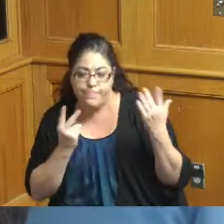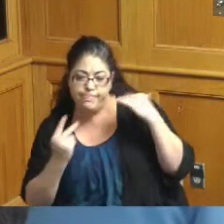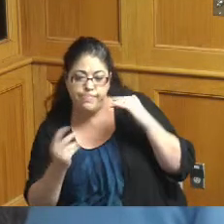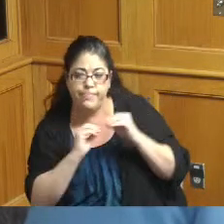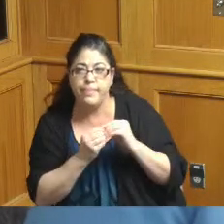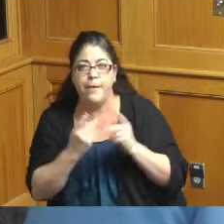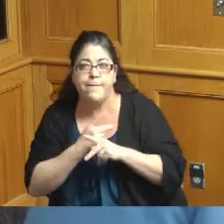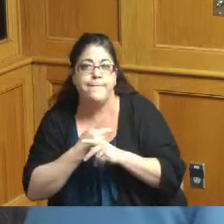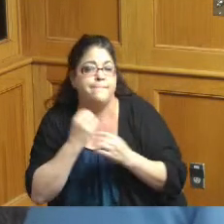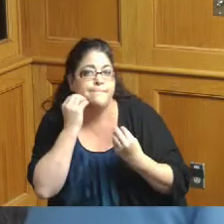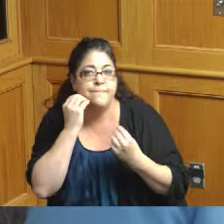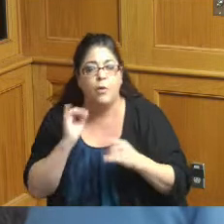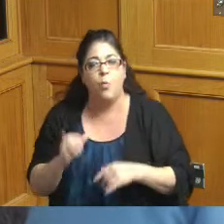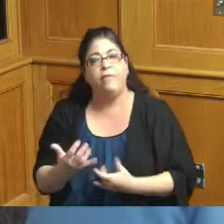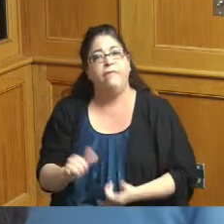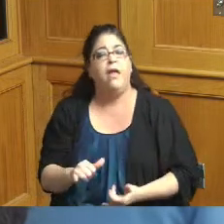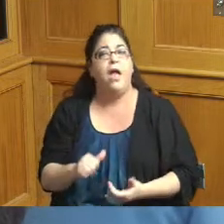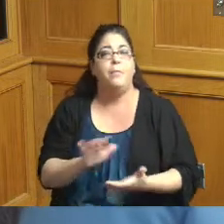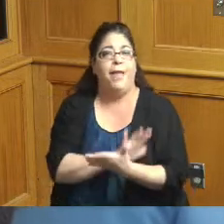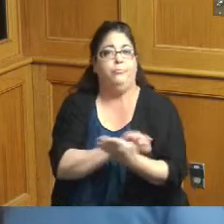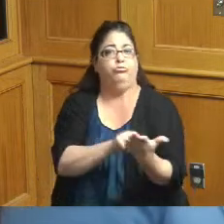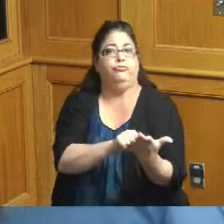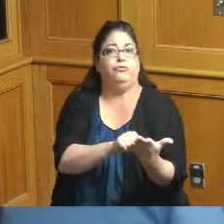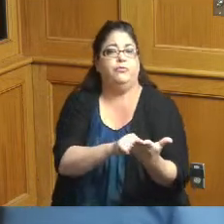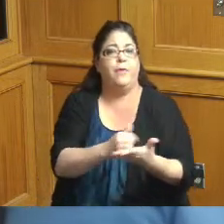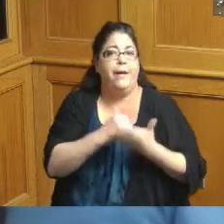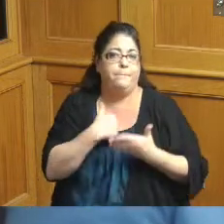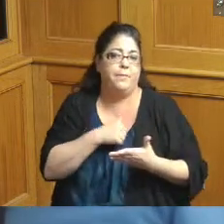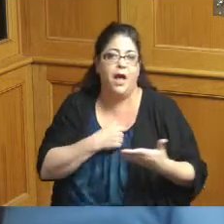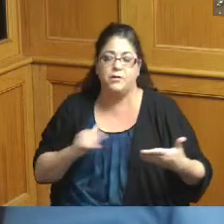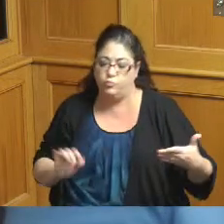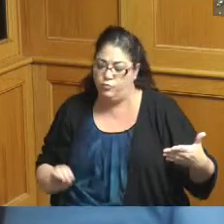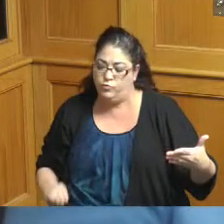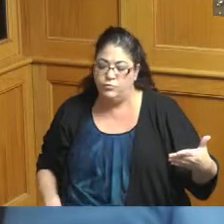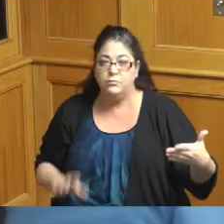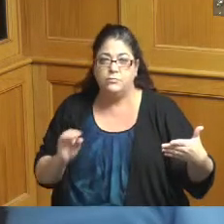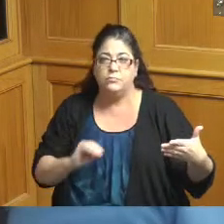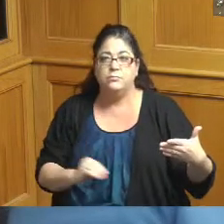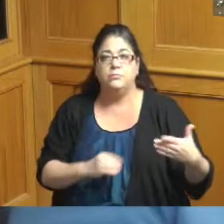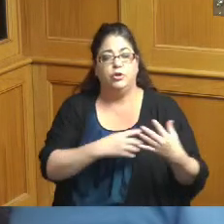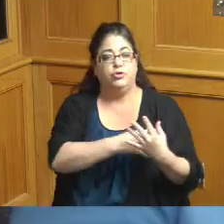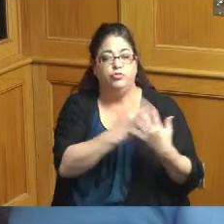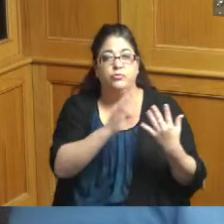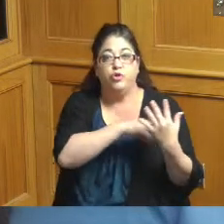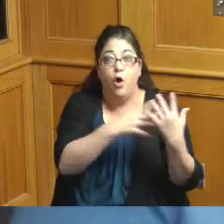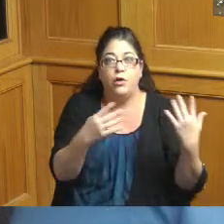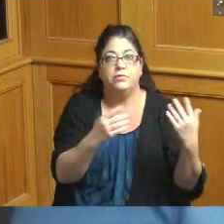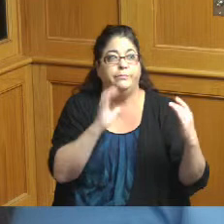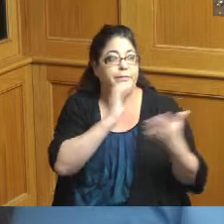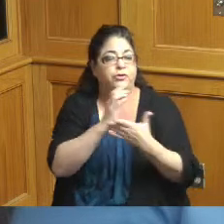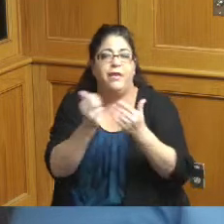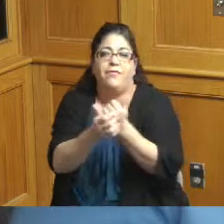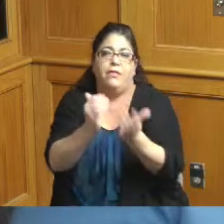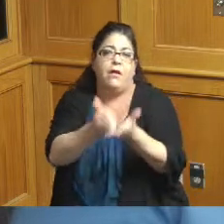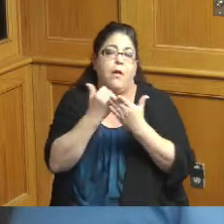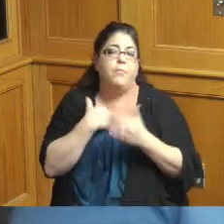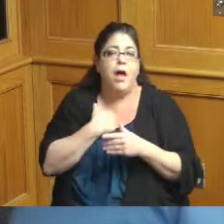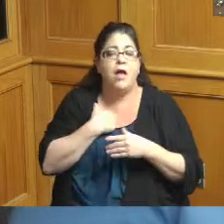and so when you're dealing with numbers we got to have the the charts and all of those figures that